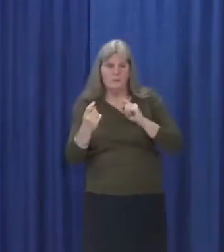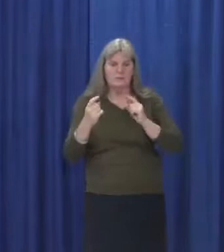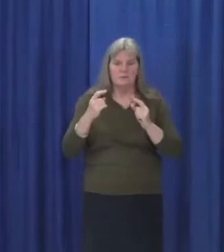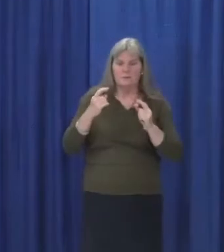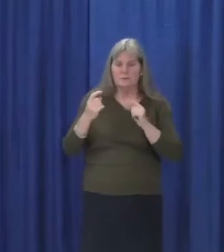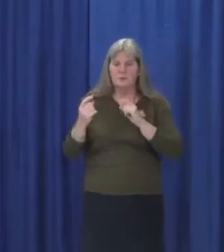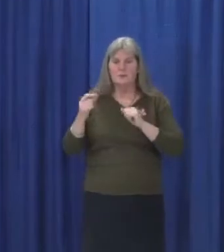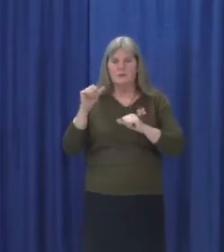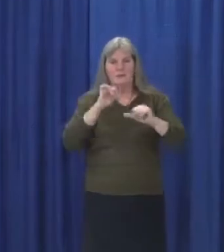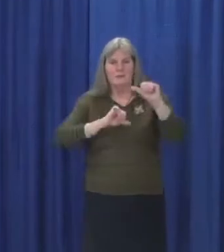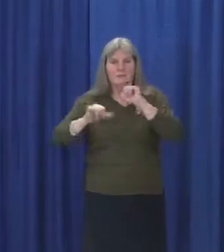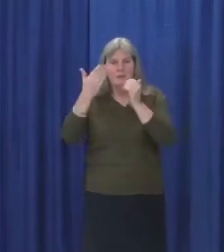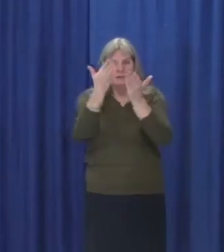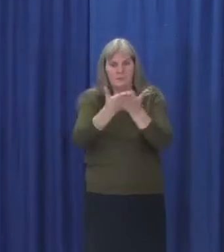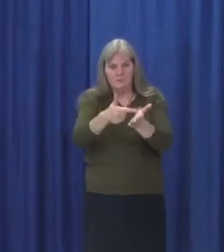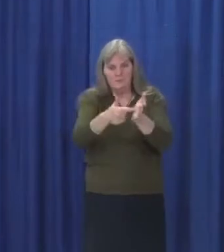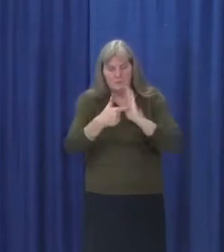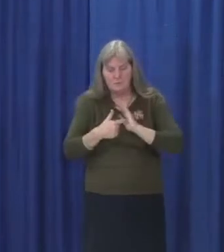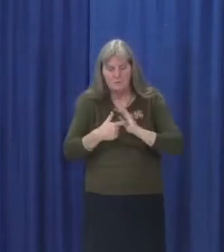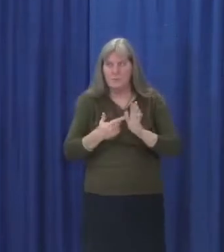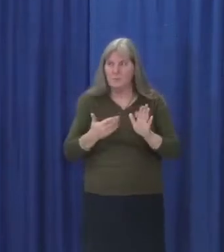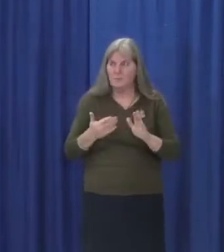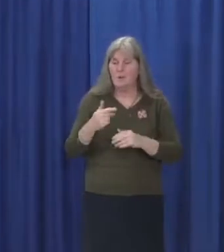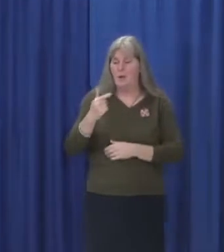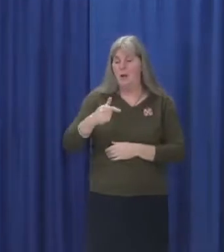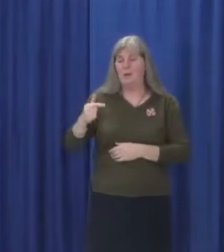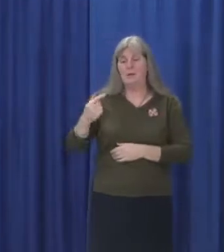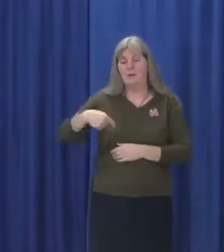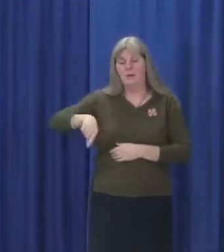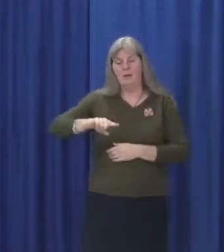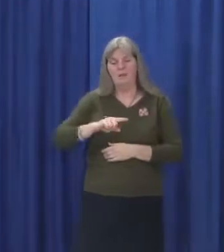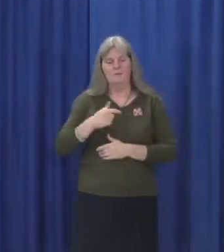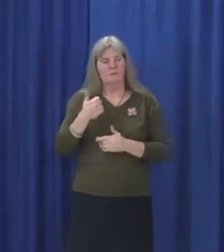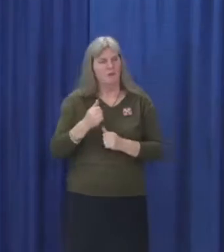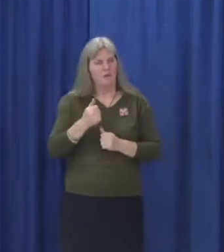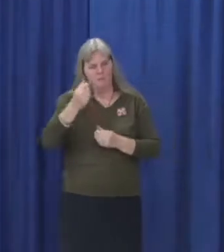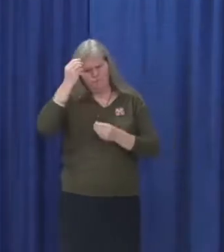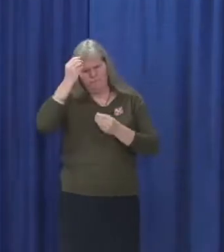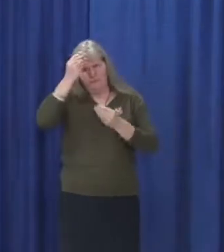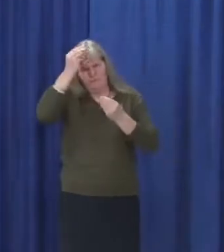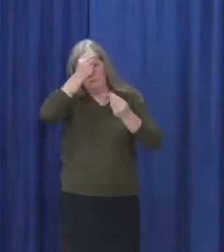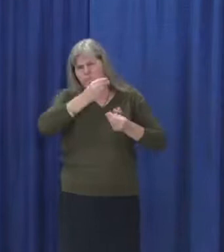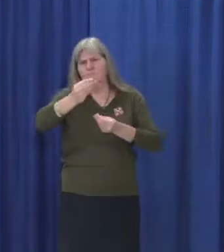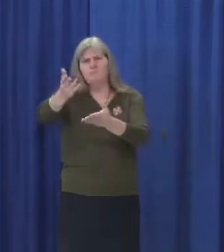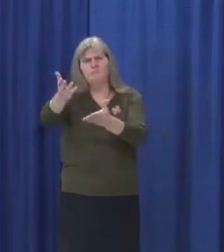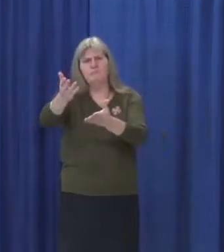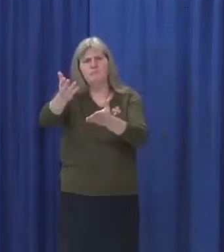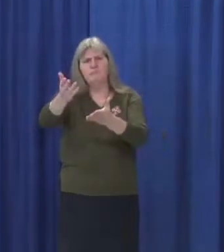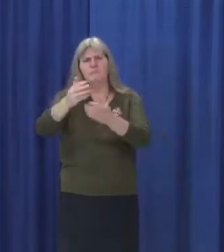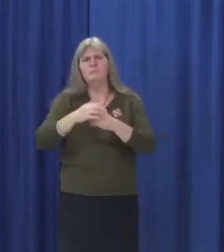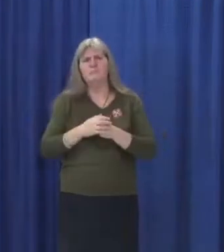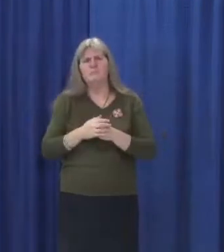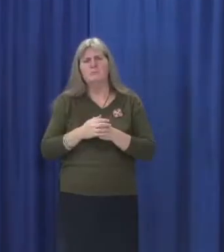understanding, as a government our approach has always been to give as much information as we